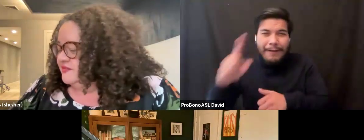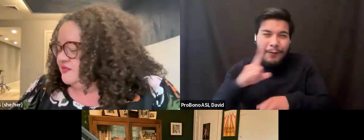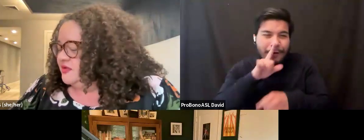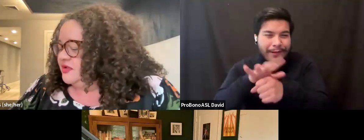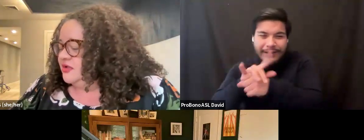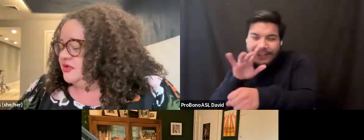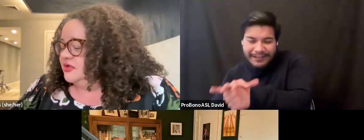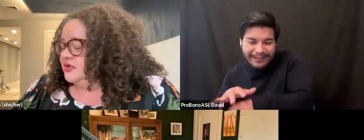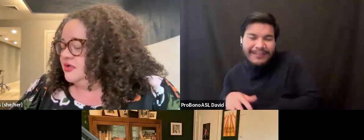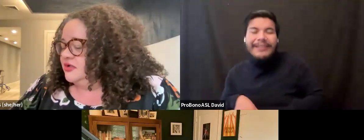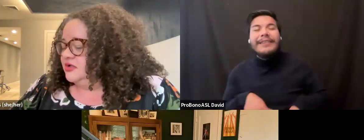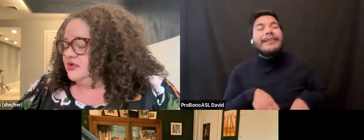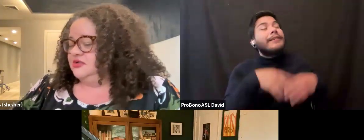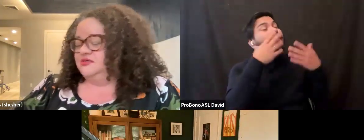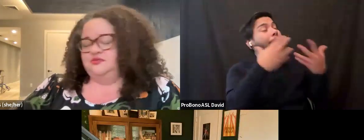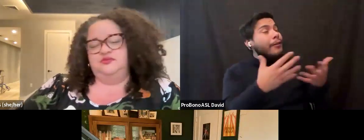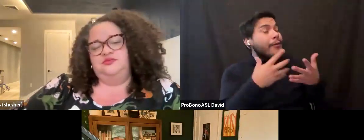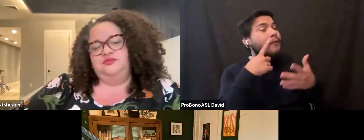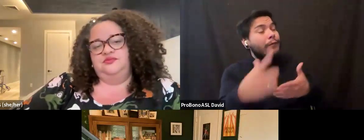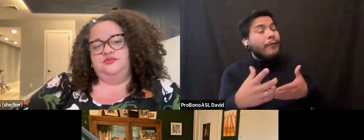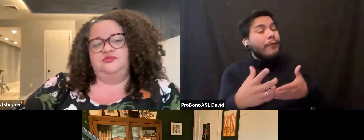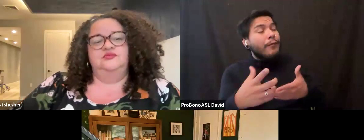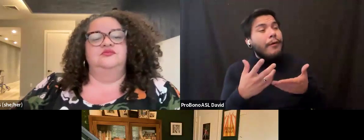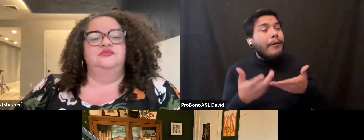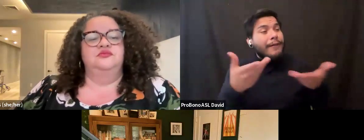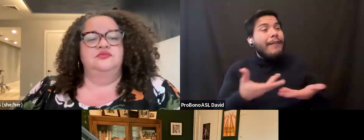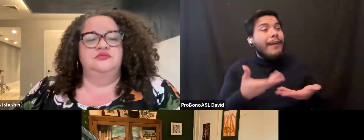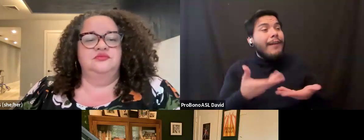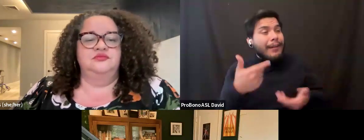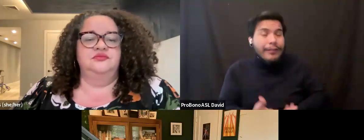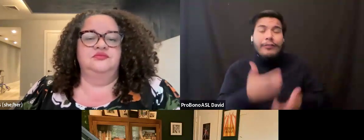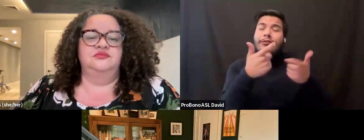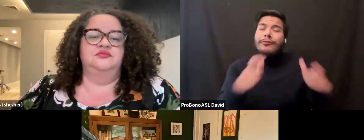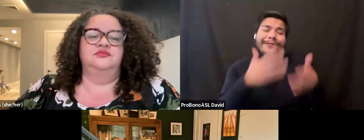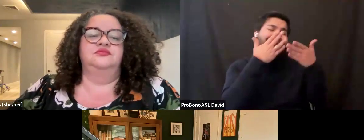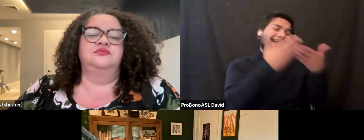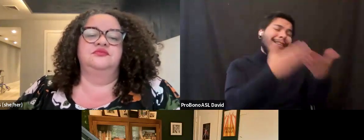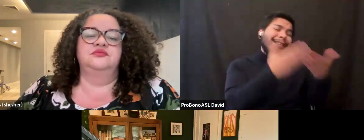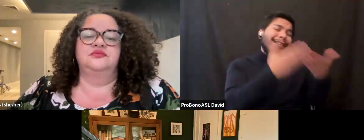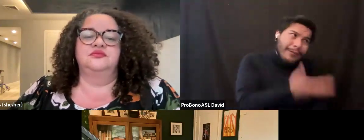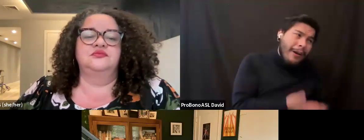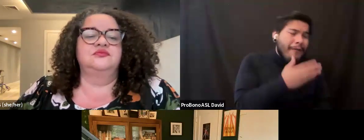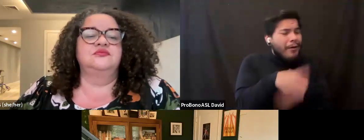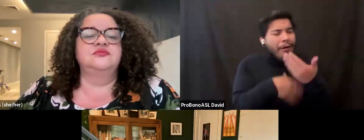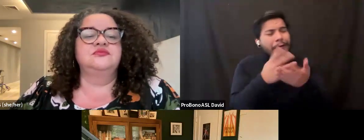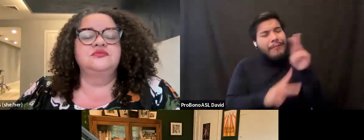For having me and huge thanks to you and to all of the folks at NAAFA for the incredible work that you all are doing.